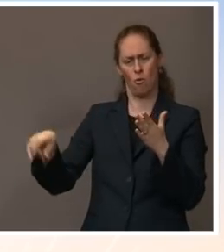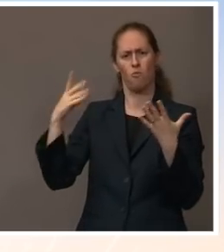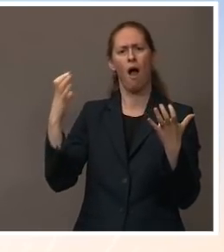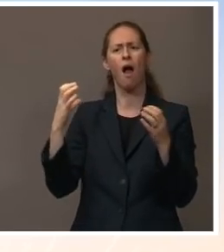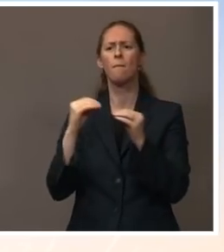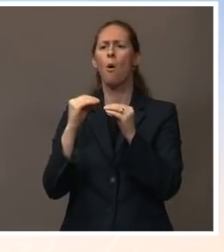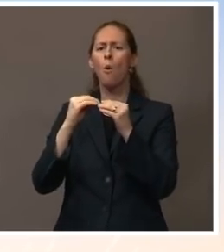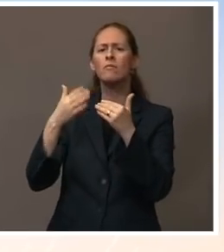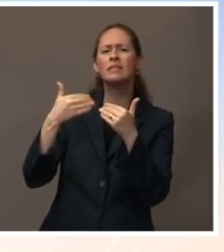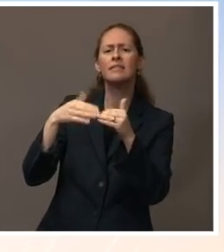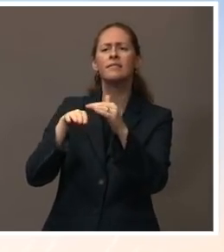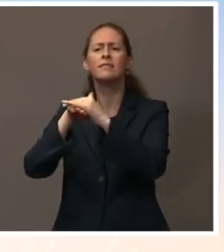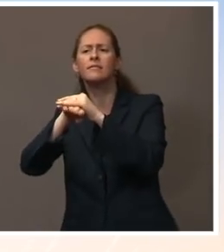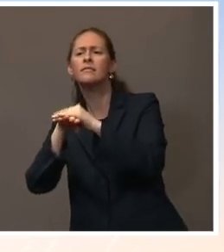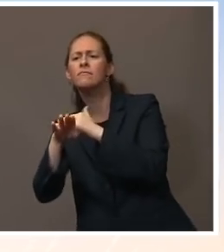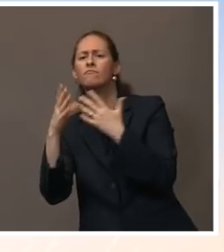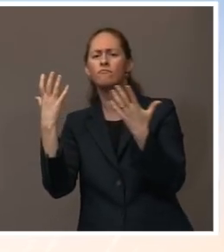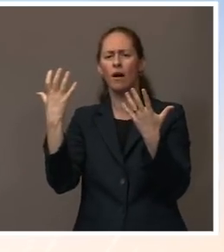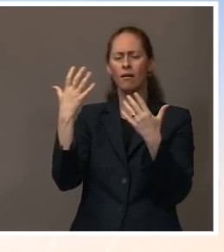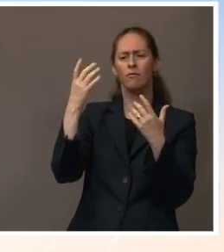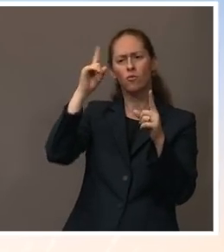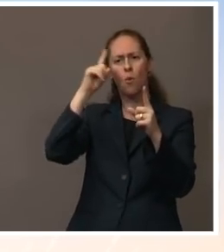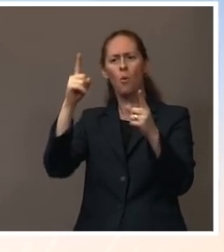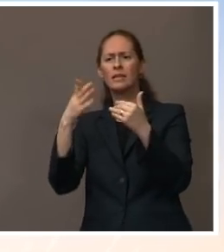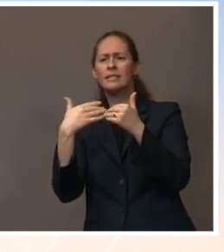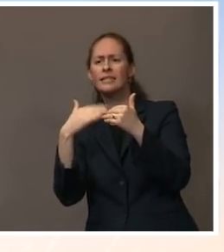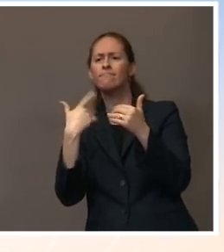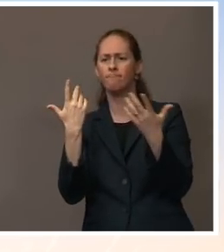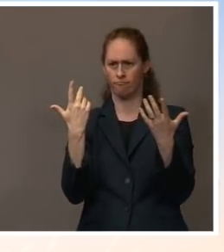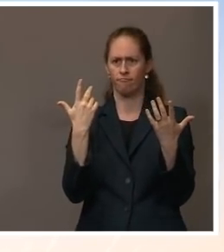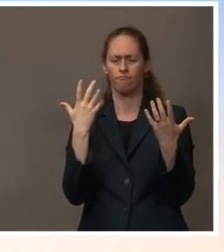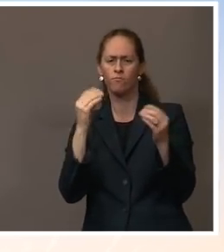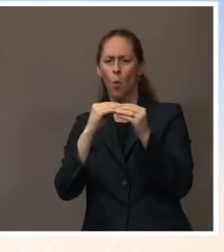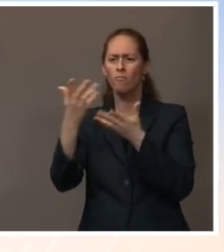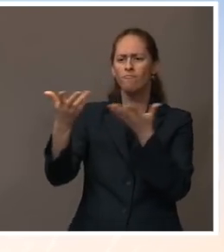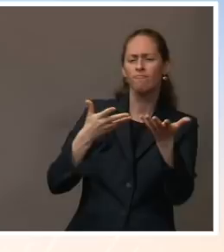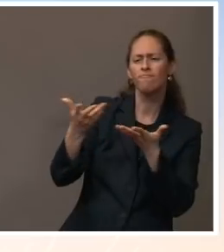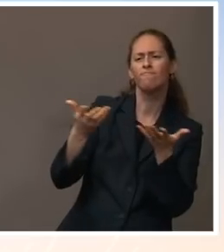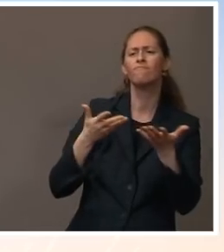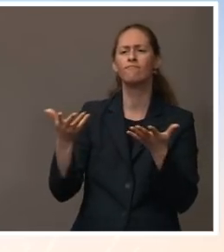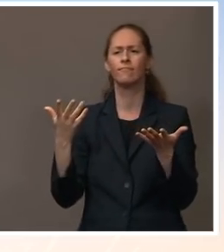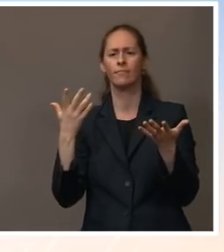work with them, support them in these efforts; and continue to fight to get legislation